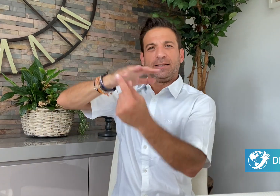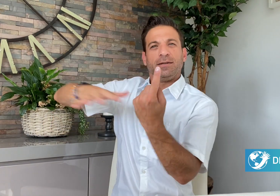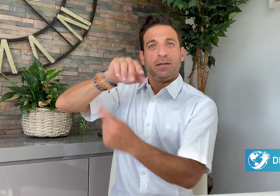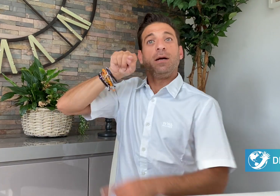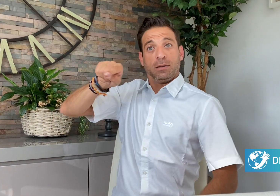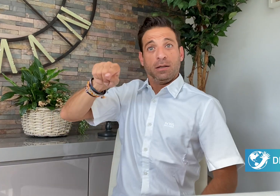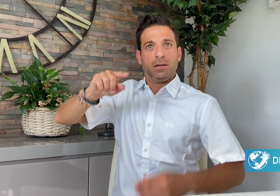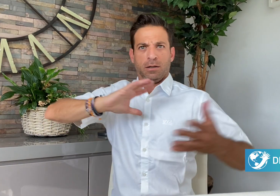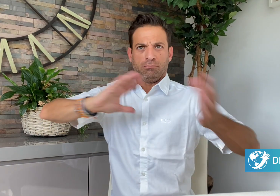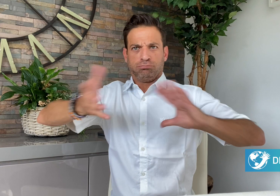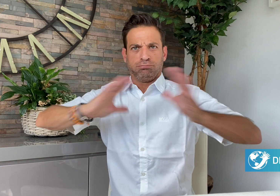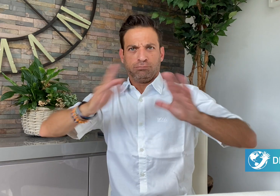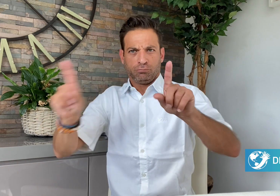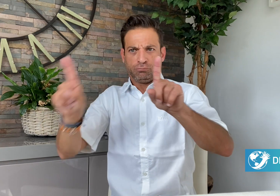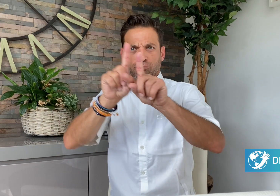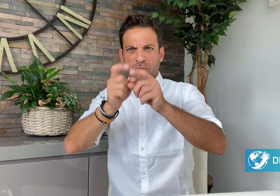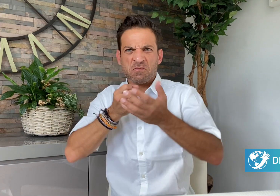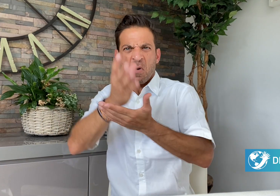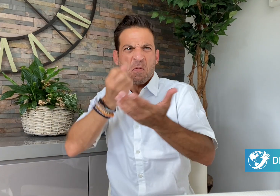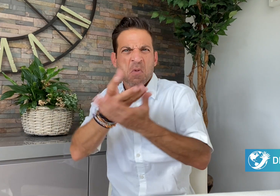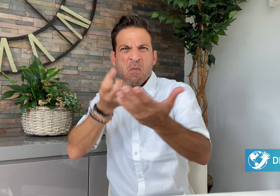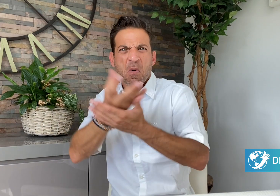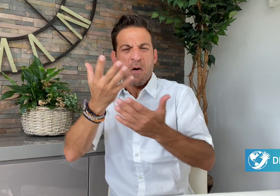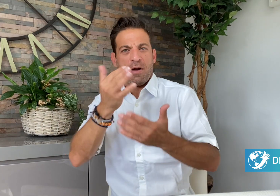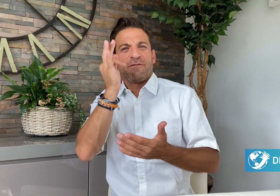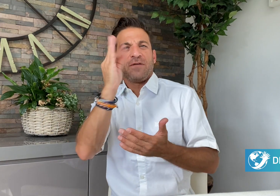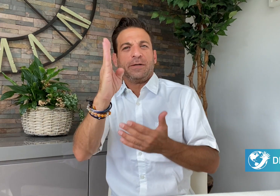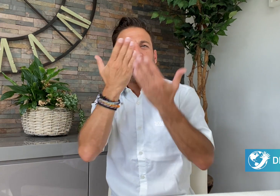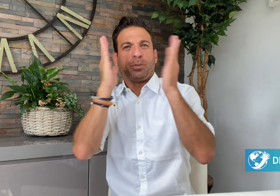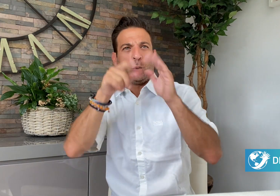interpretation through their Facebook live feed.